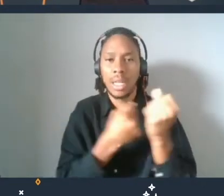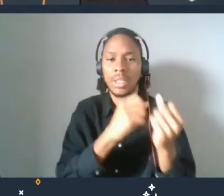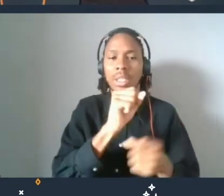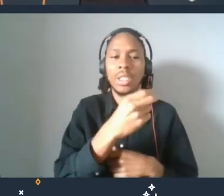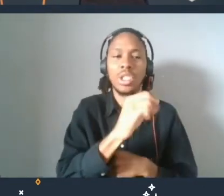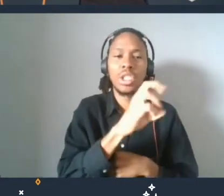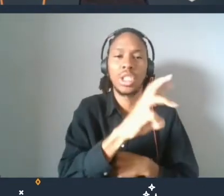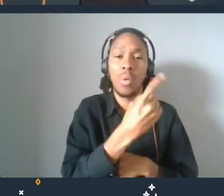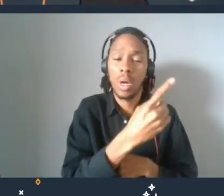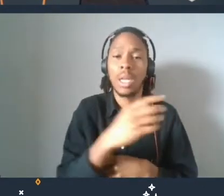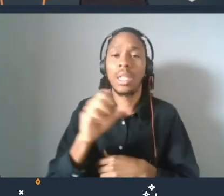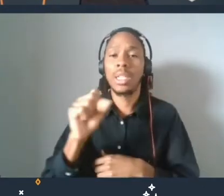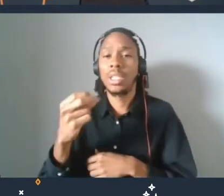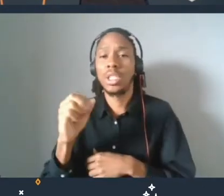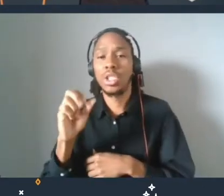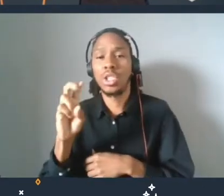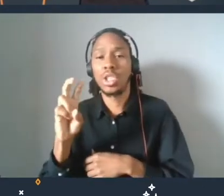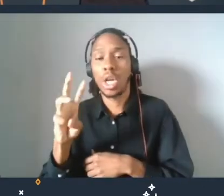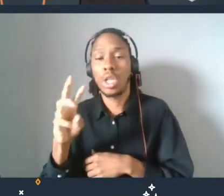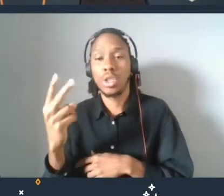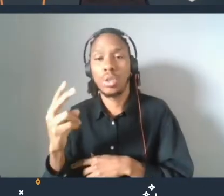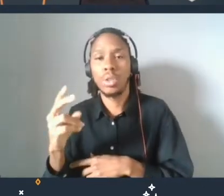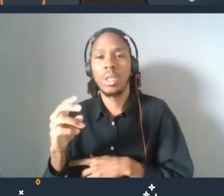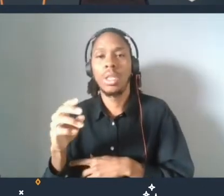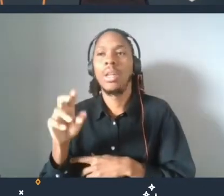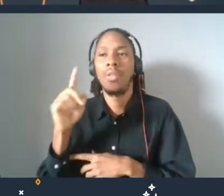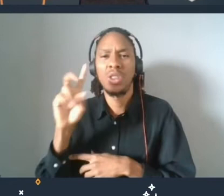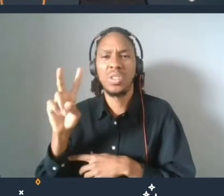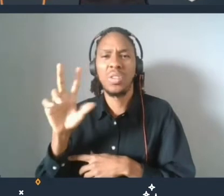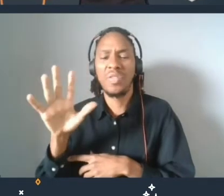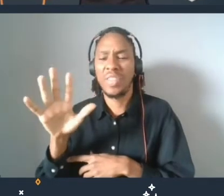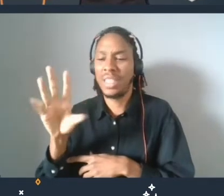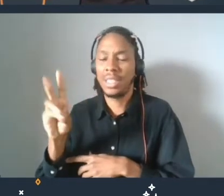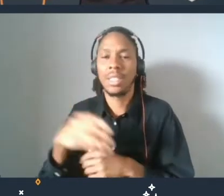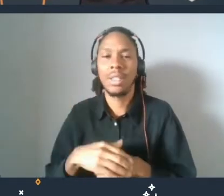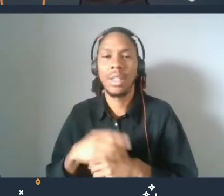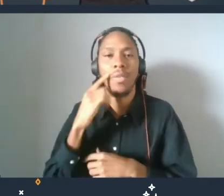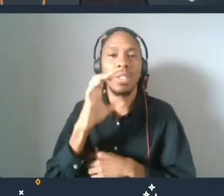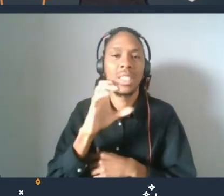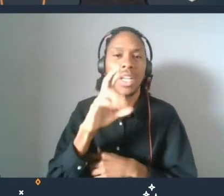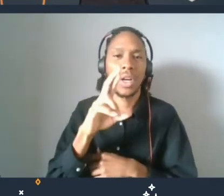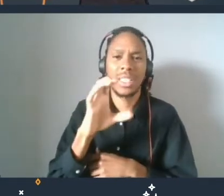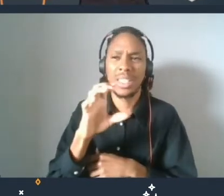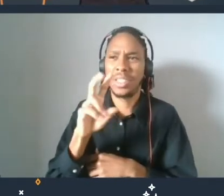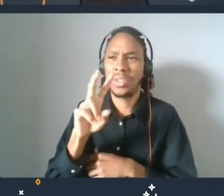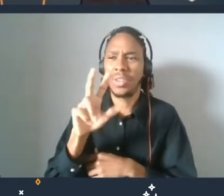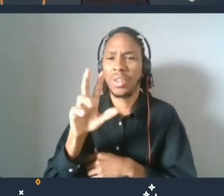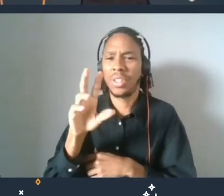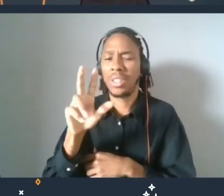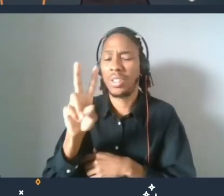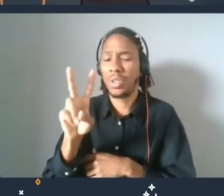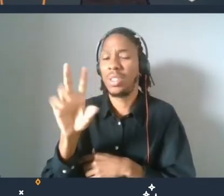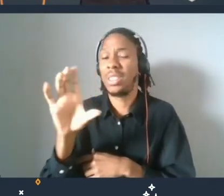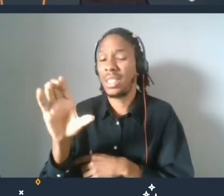along with checksum algorithms optimized for performance, like CRC-32C. And we also now support trailing checksums,